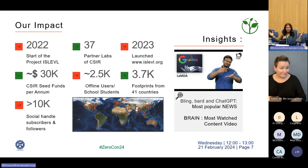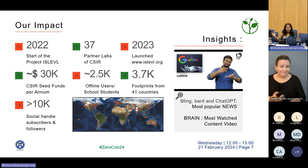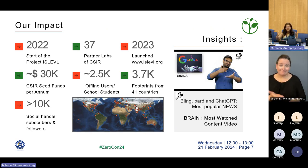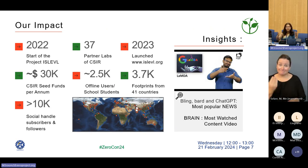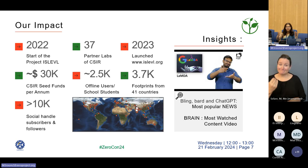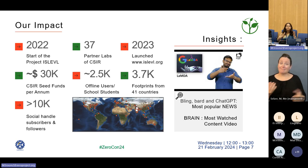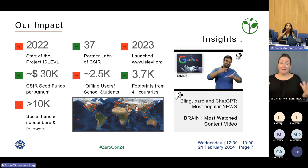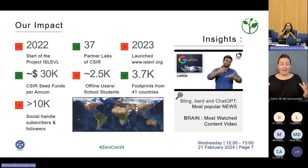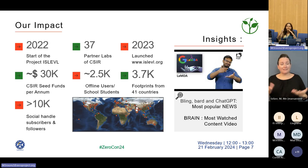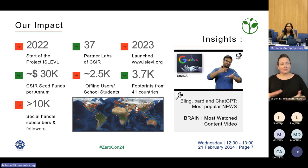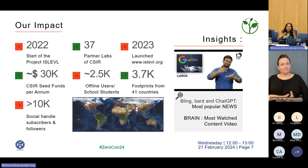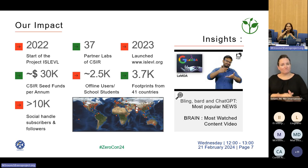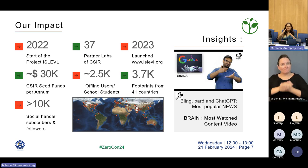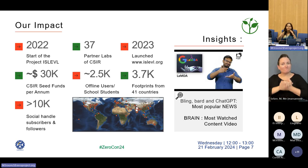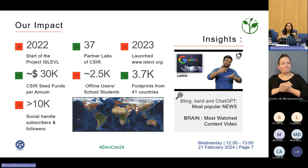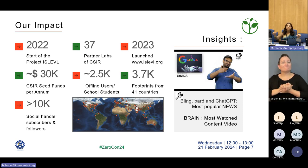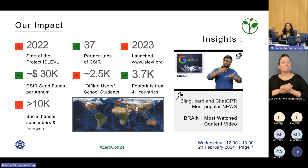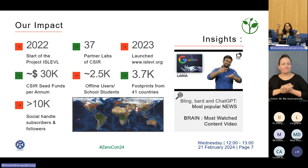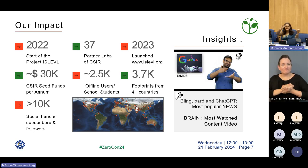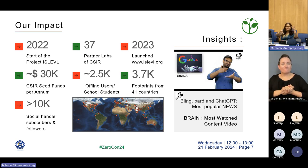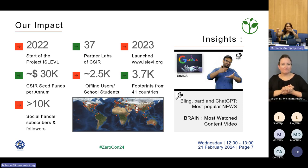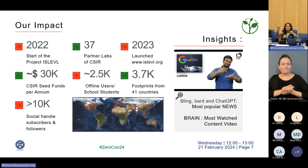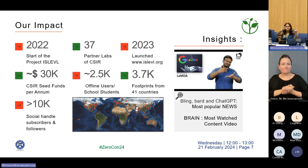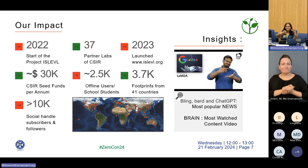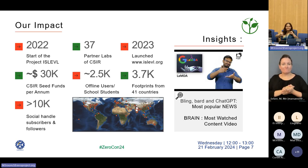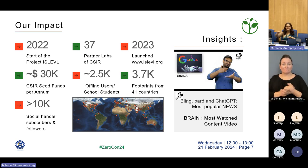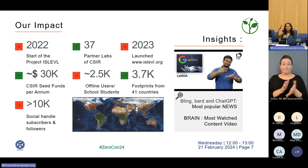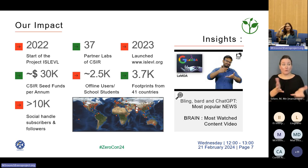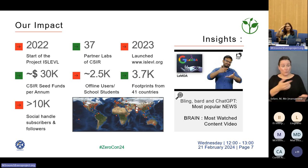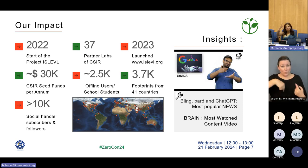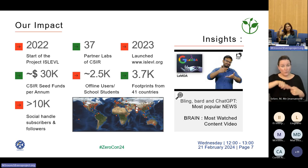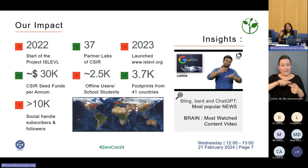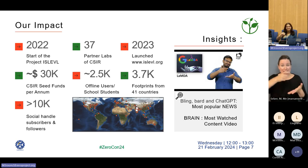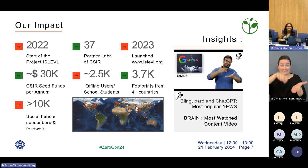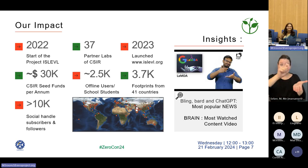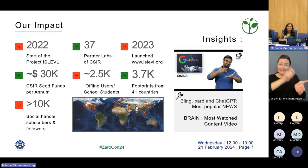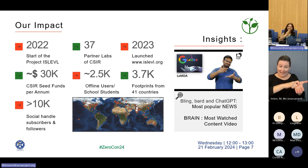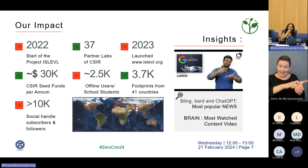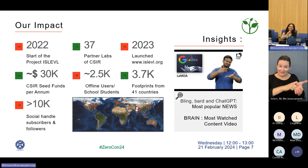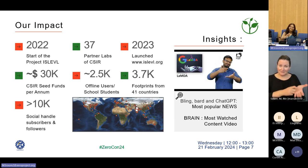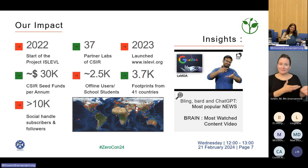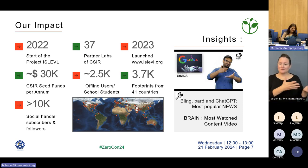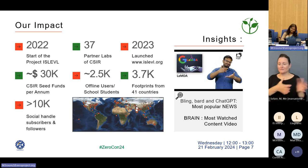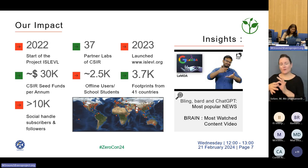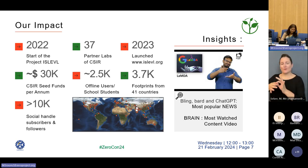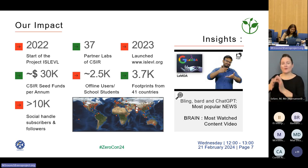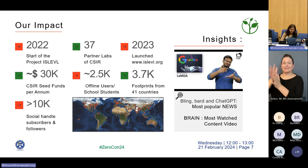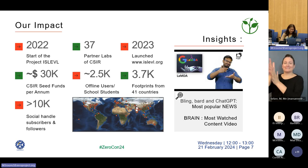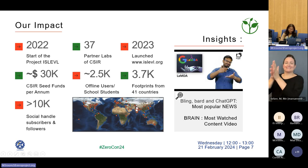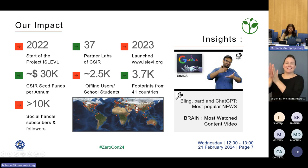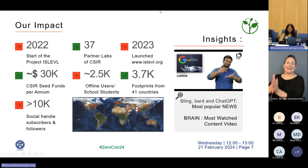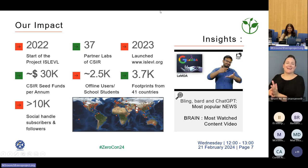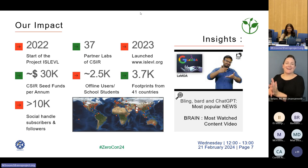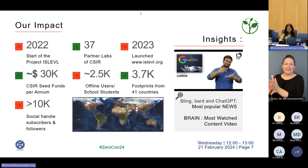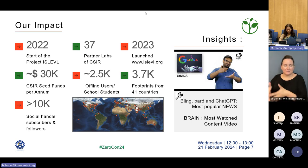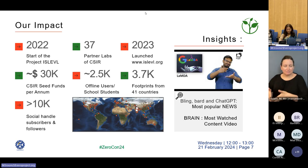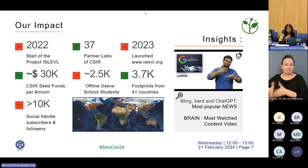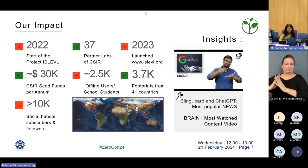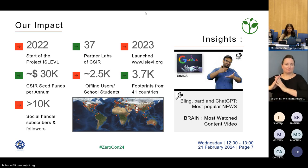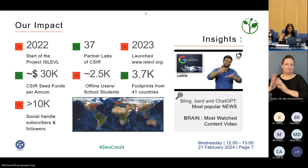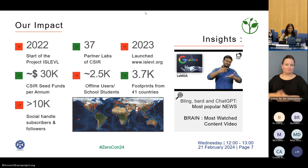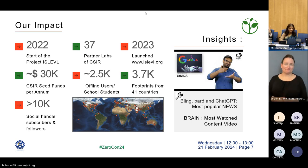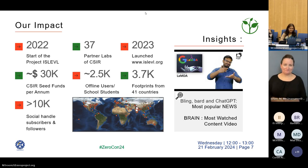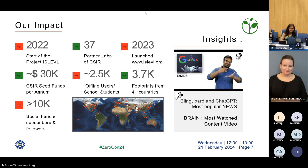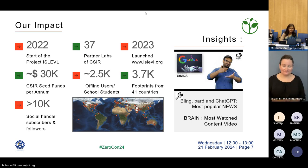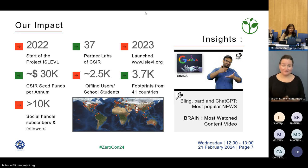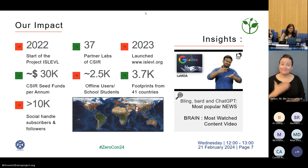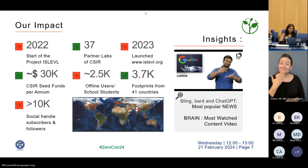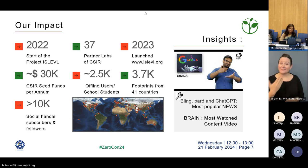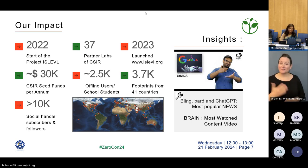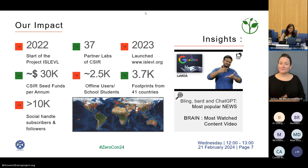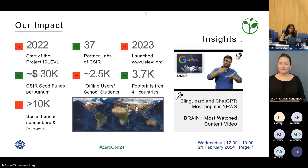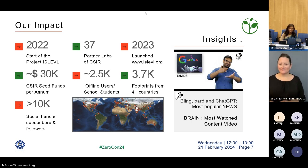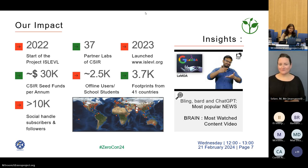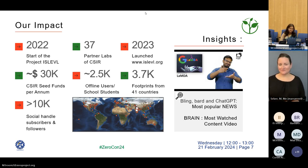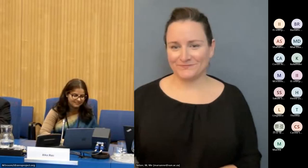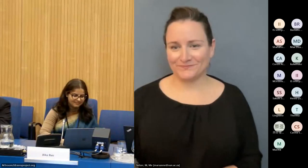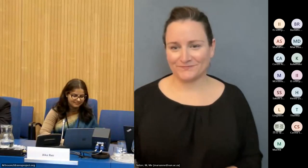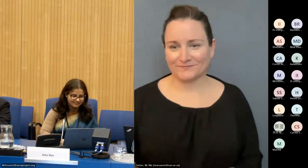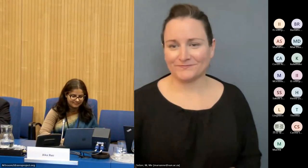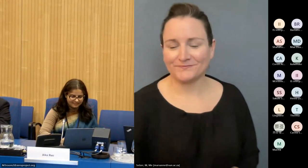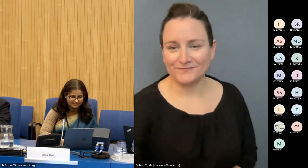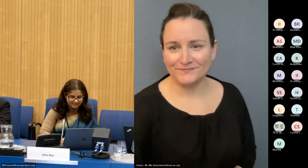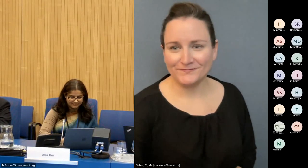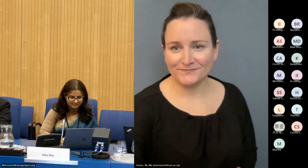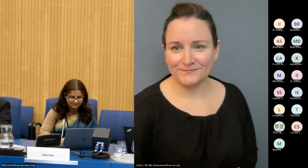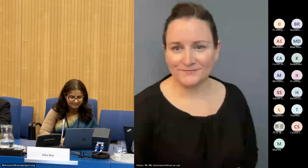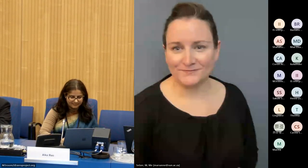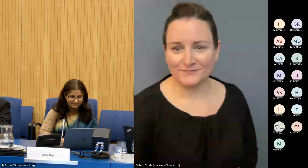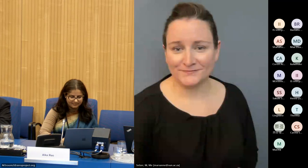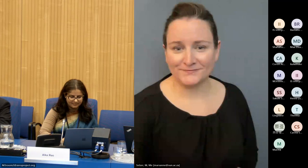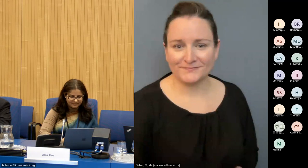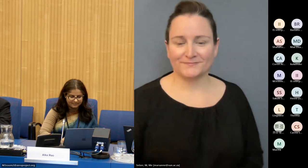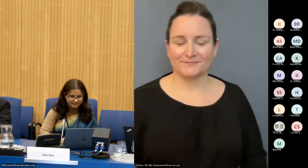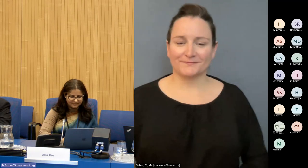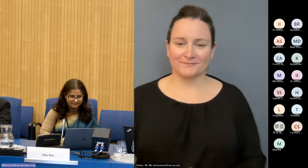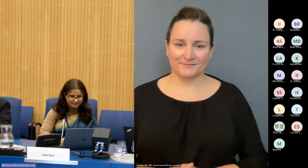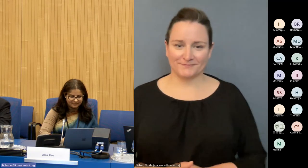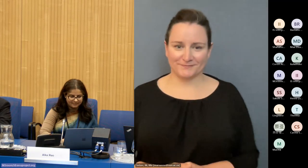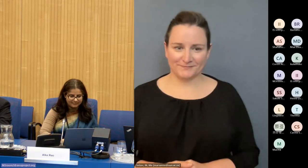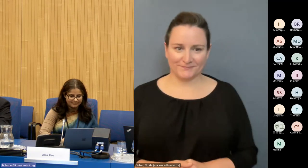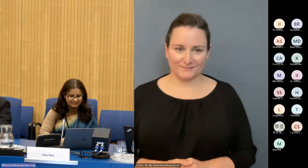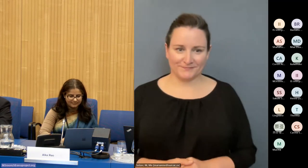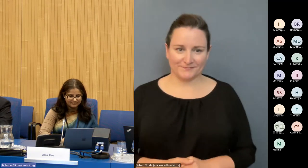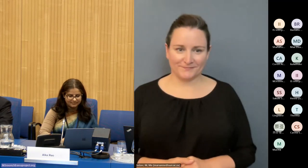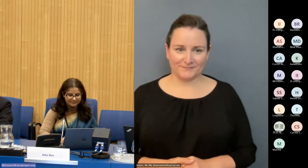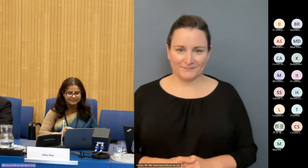together to sign for science. Thank you. SPEAKER: Take a moment to launch the next